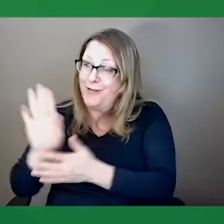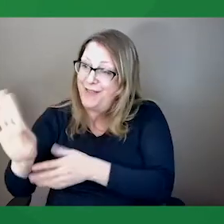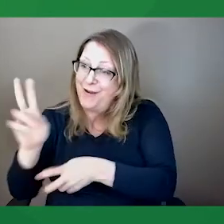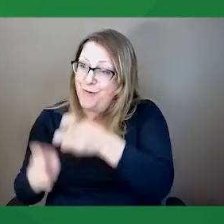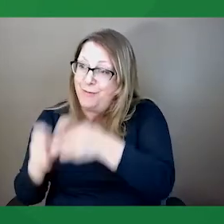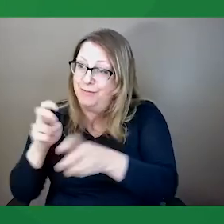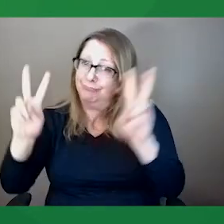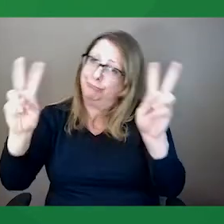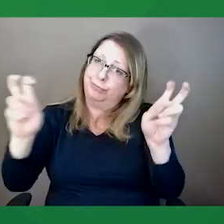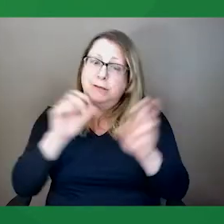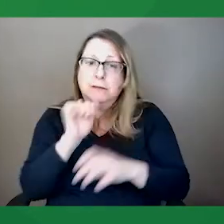it's not a "developer problem."